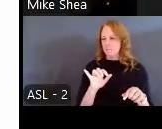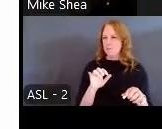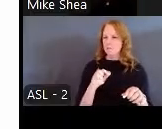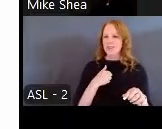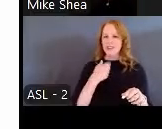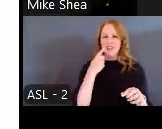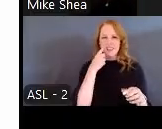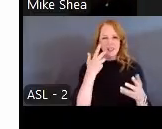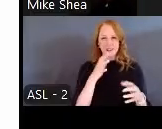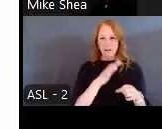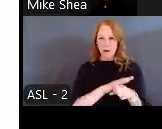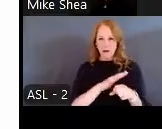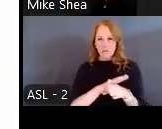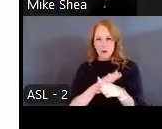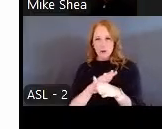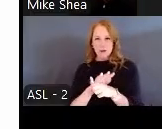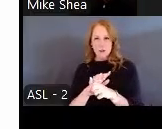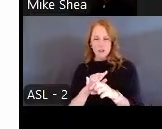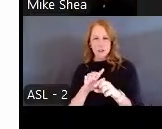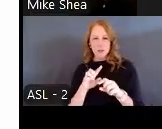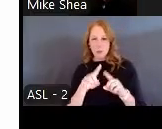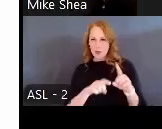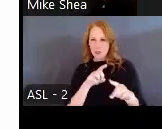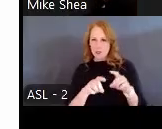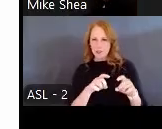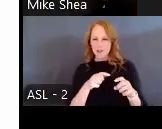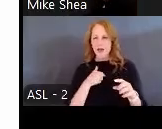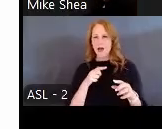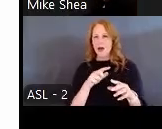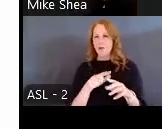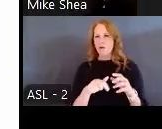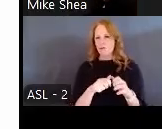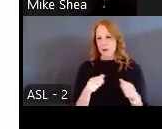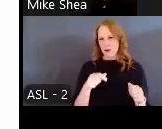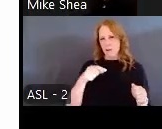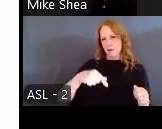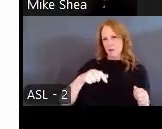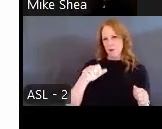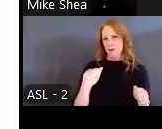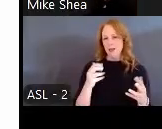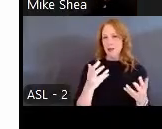covered a good number of questions, so I'm going to wrap up Q&A and just thank everyone um, for